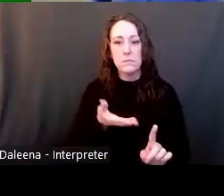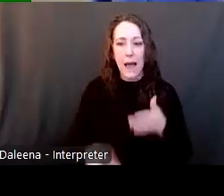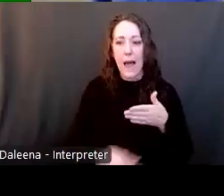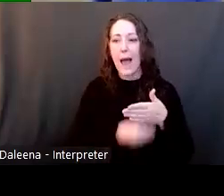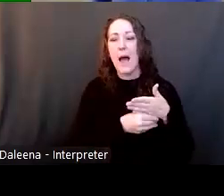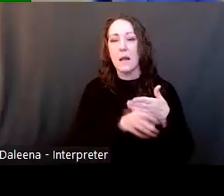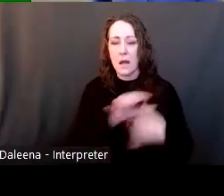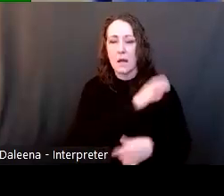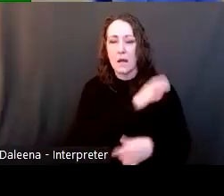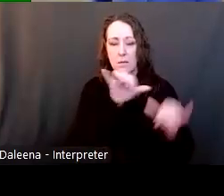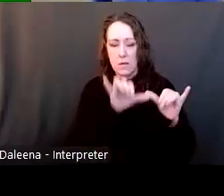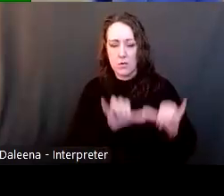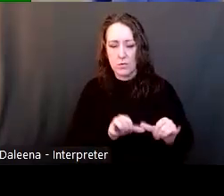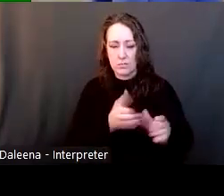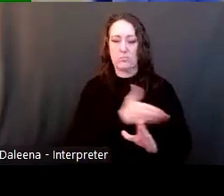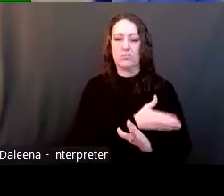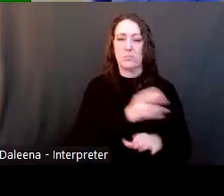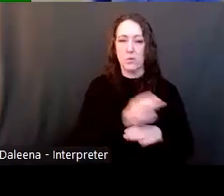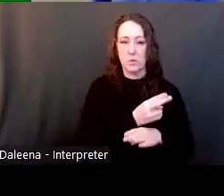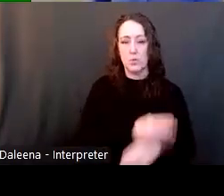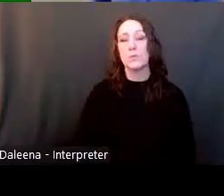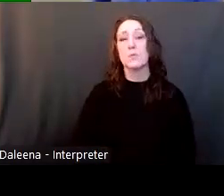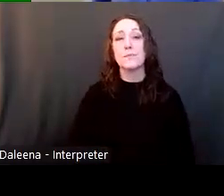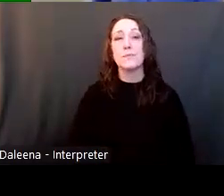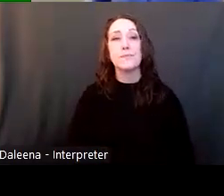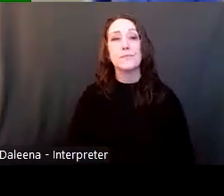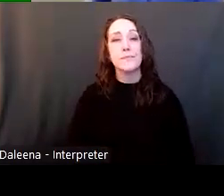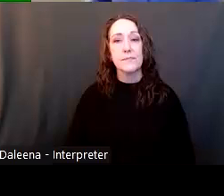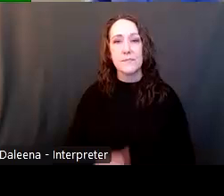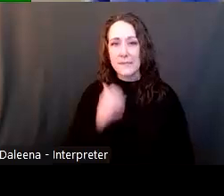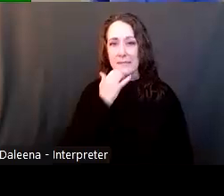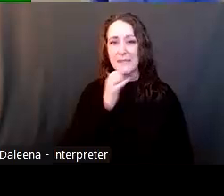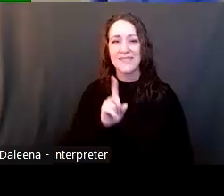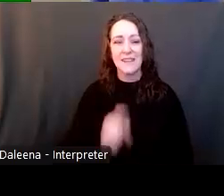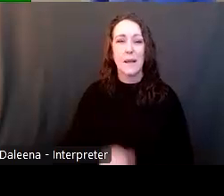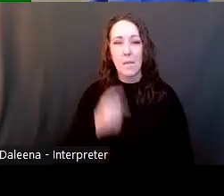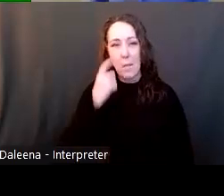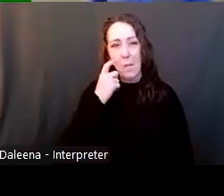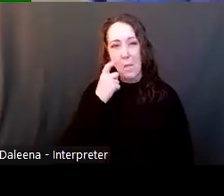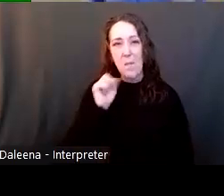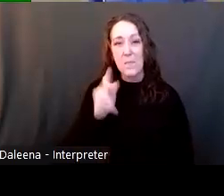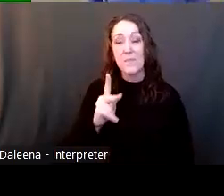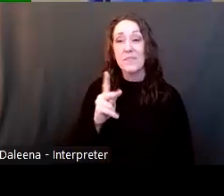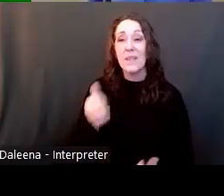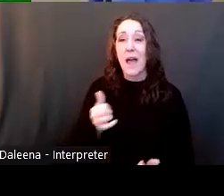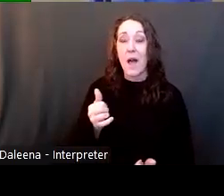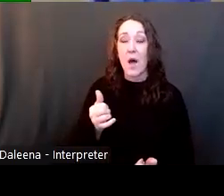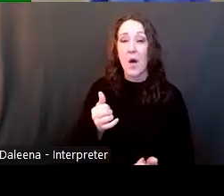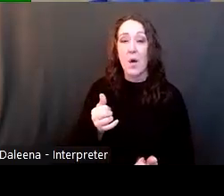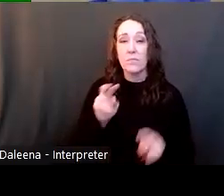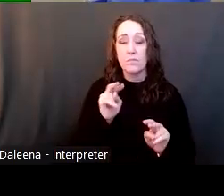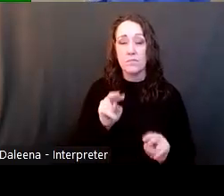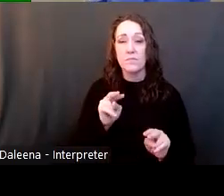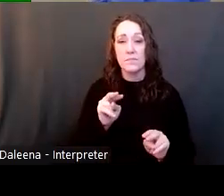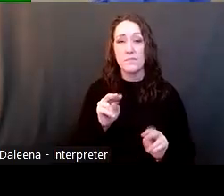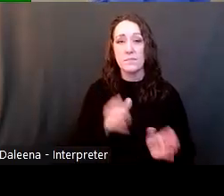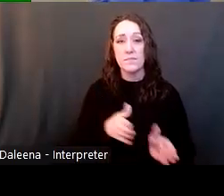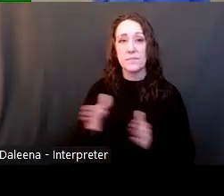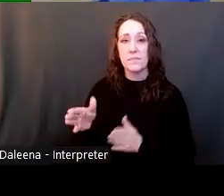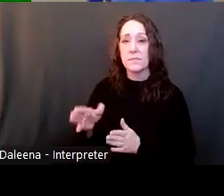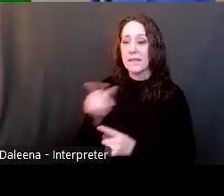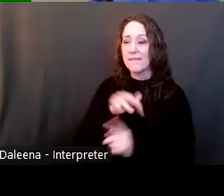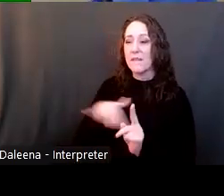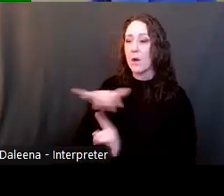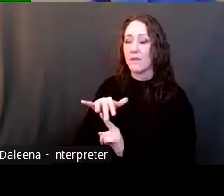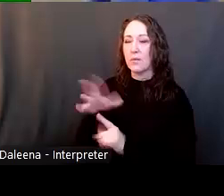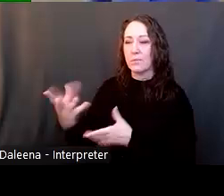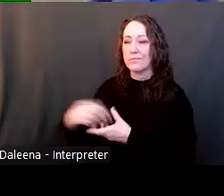measures we had previously used whoops okay I'm going to turn now to environmental factors